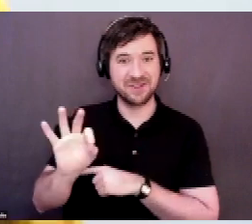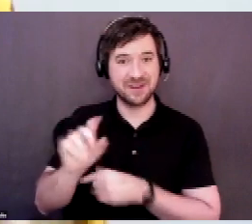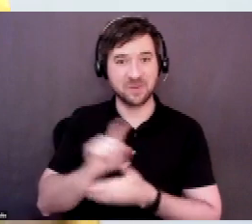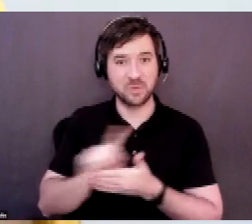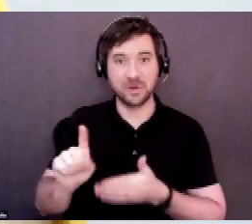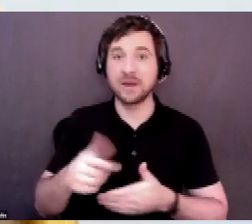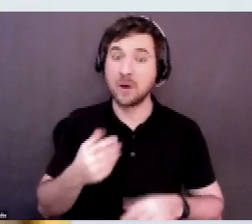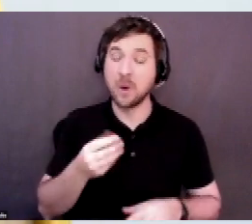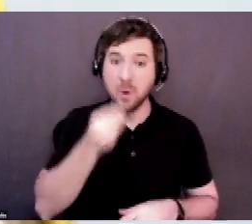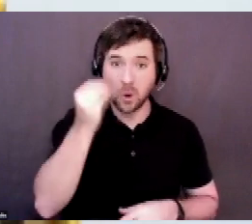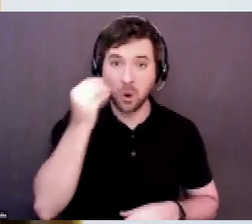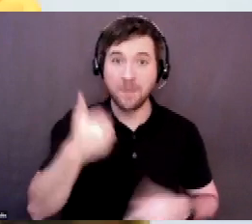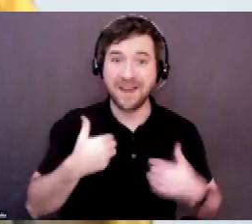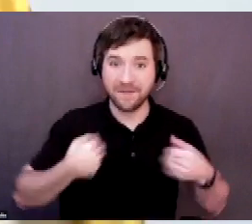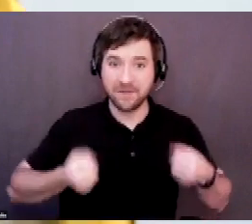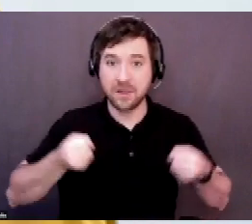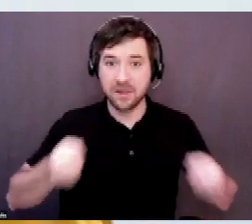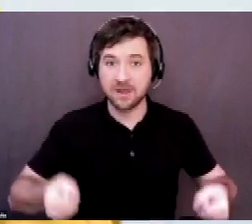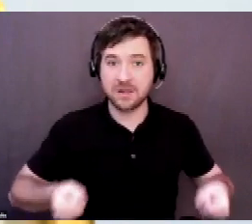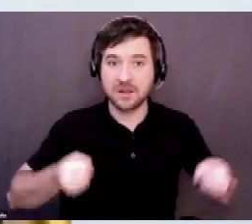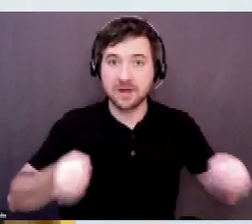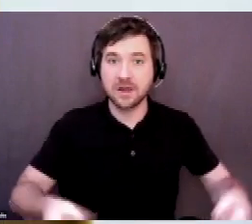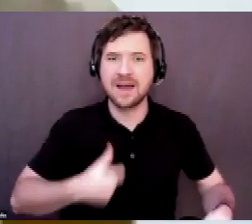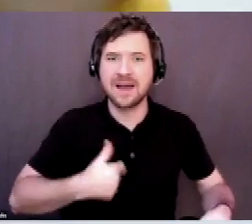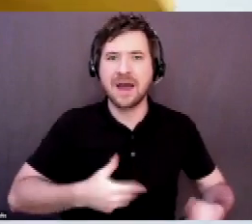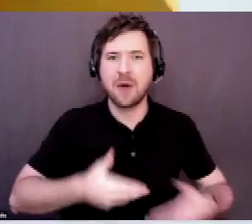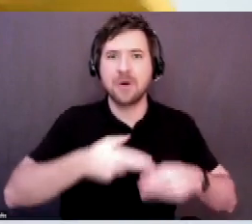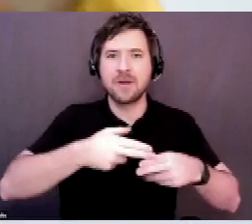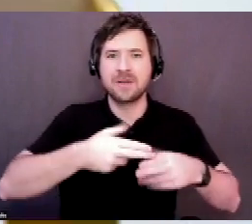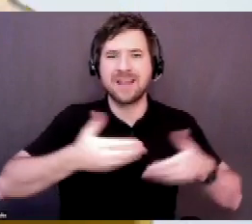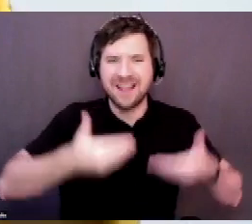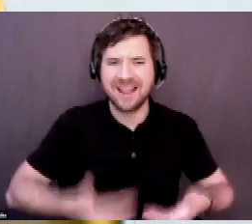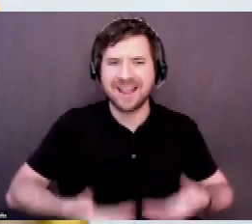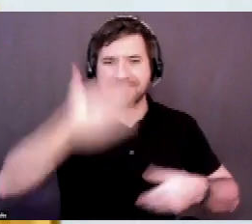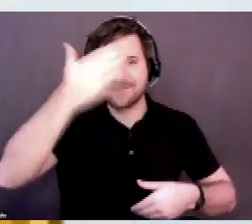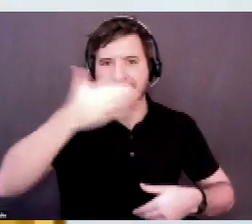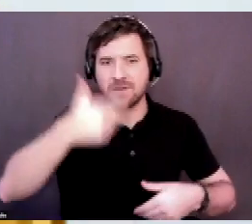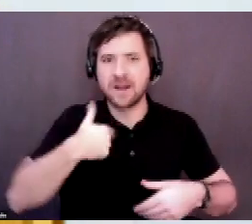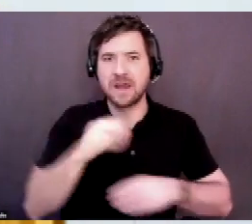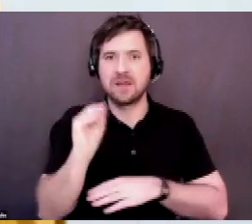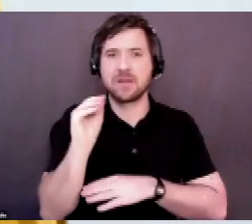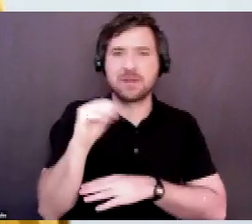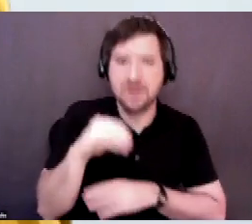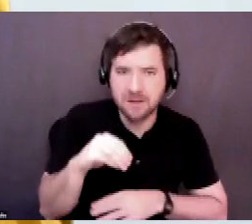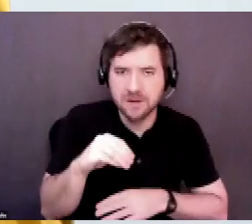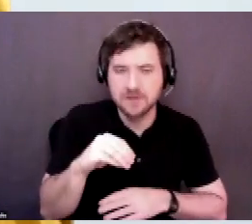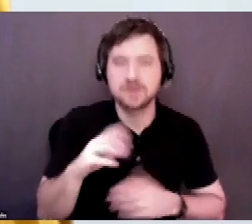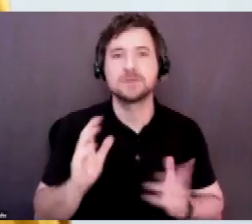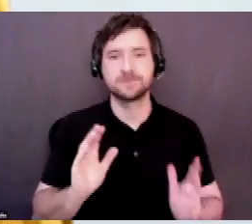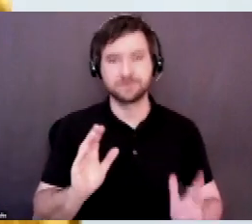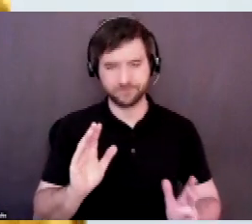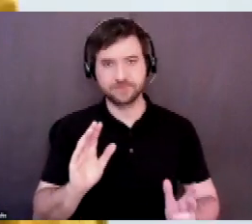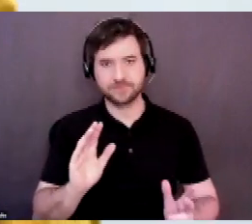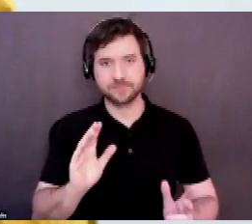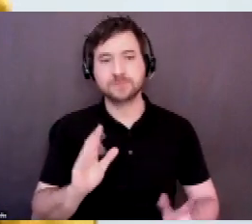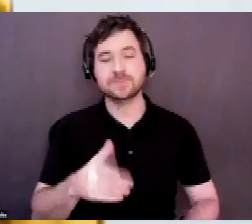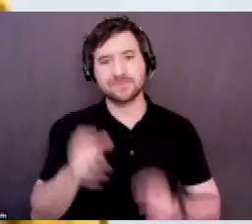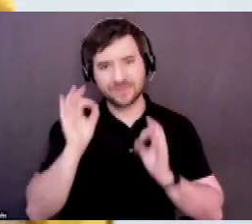so heavy in the front that I was like hunched over. I definitely my husband had to push me out of